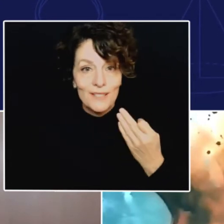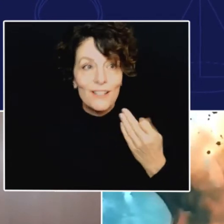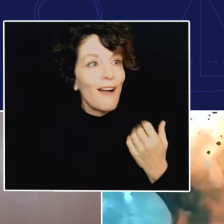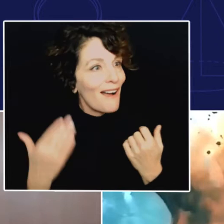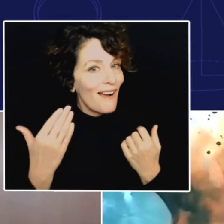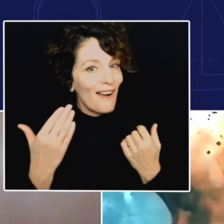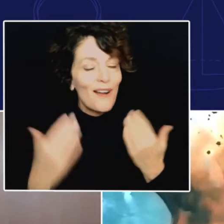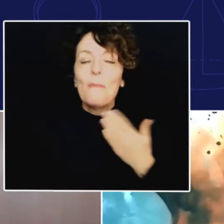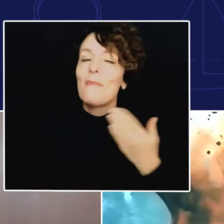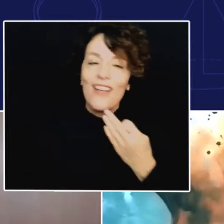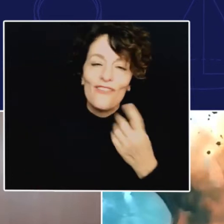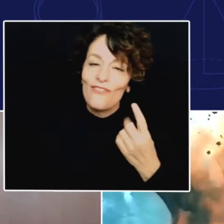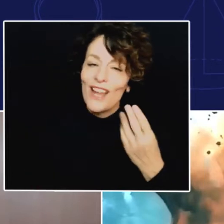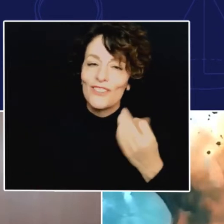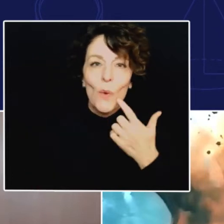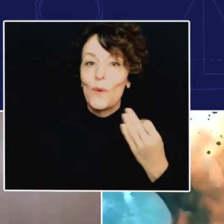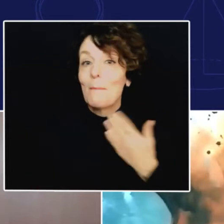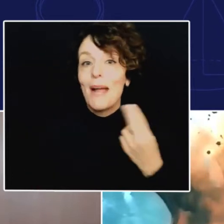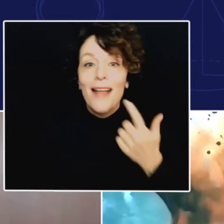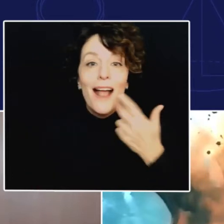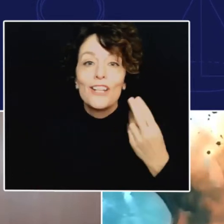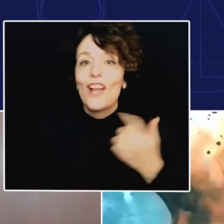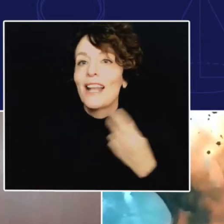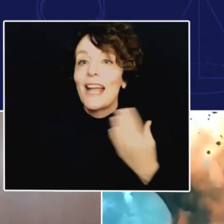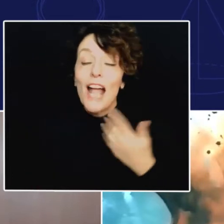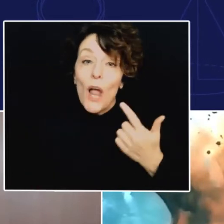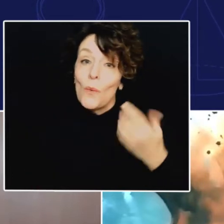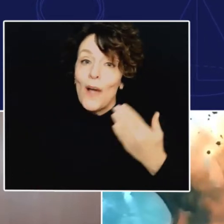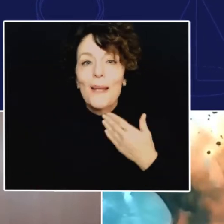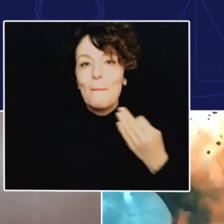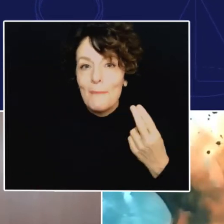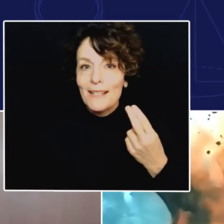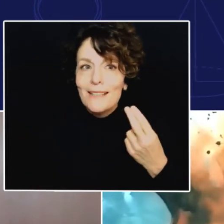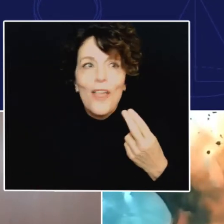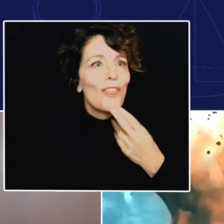But I feel like, you know, my friends are, like, weird and my colleagues are all like "I want a mask," and I'm like: